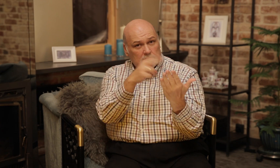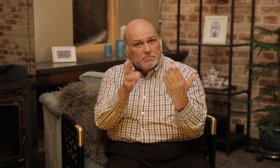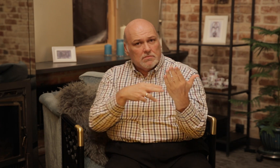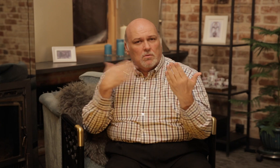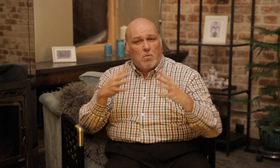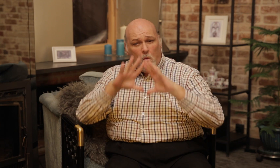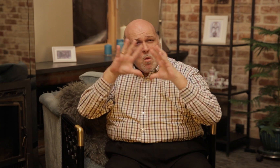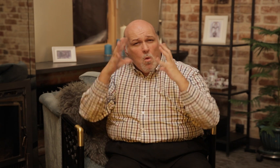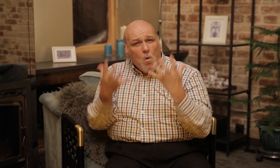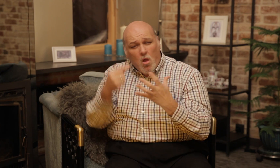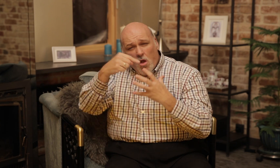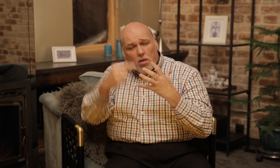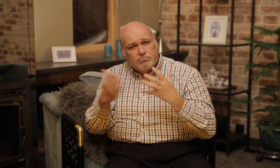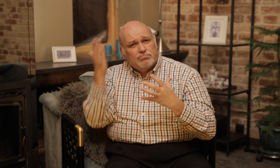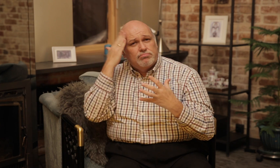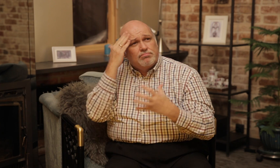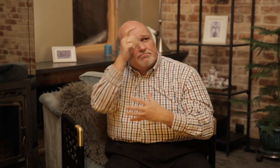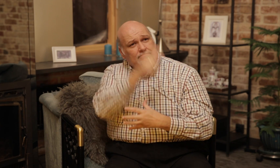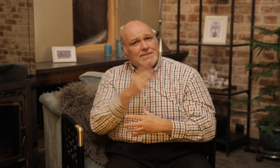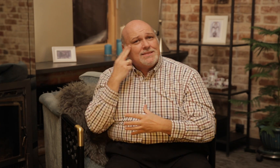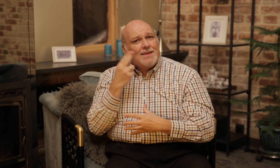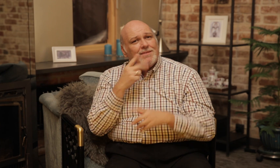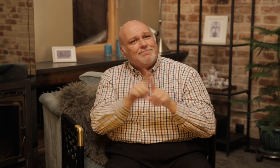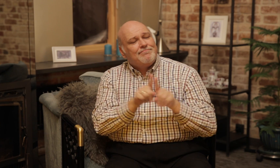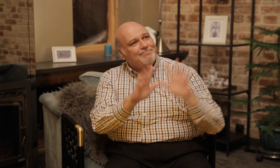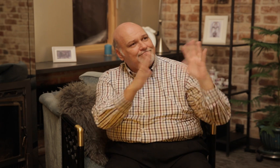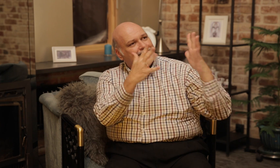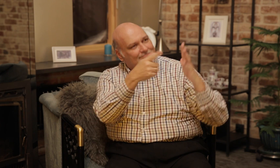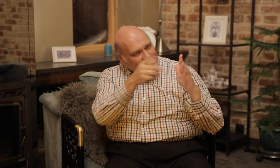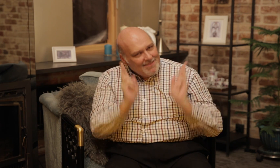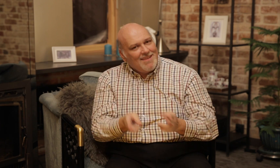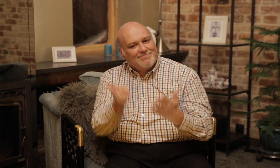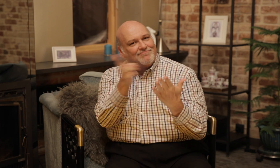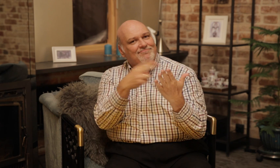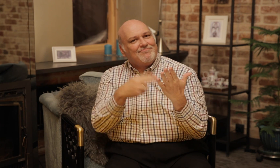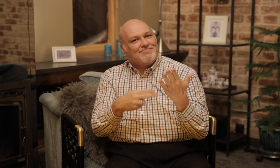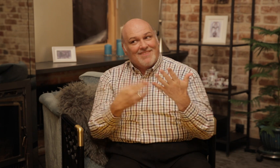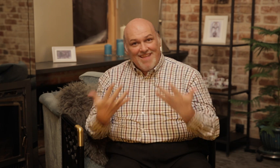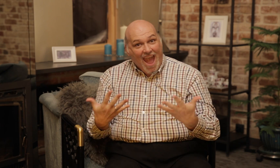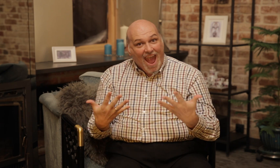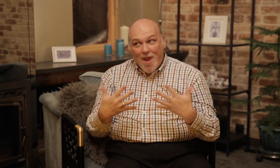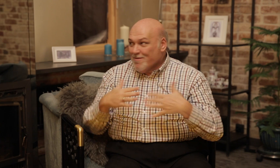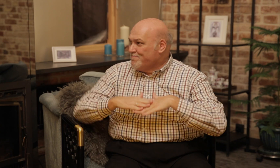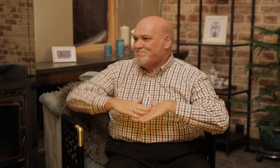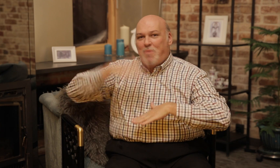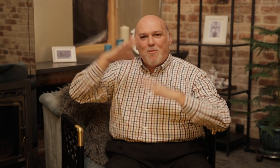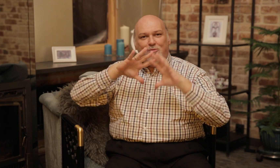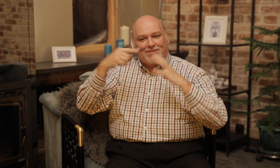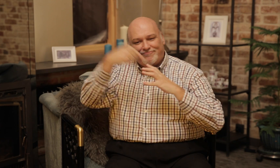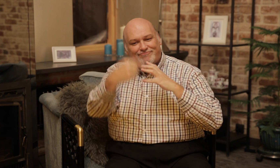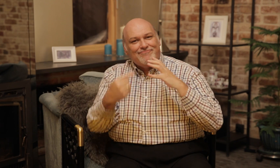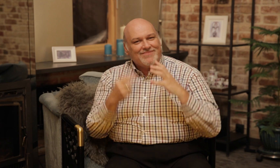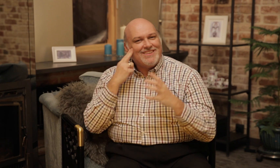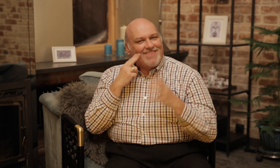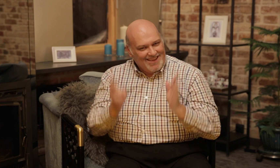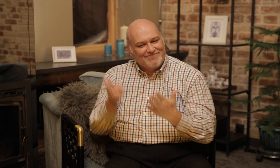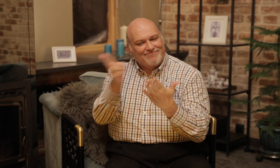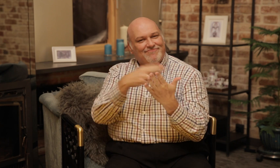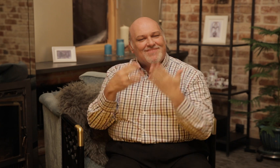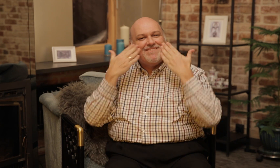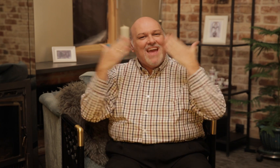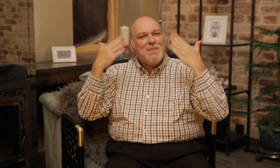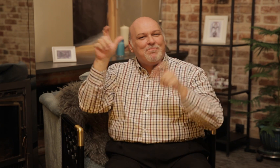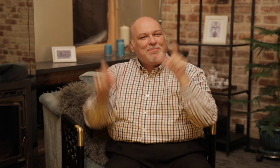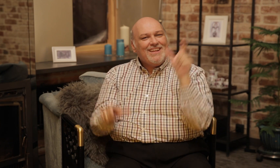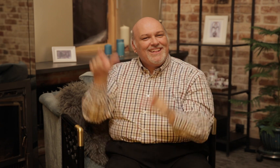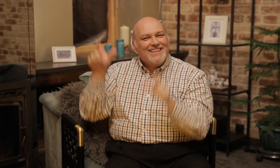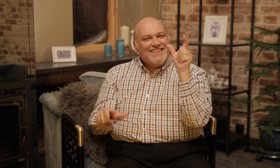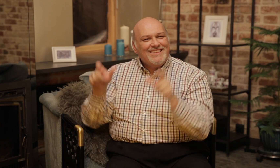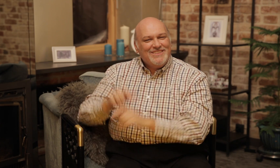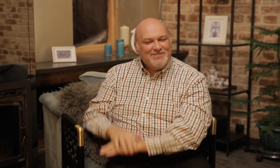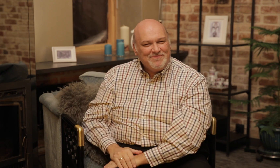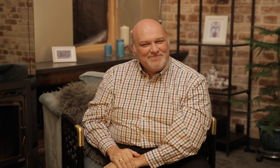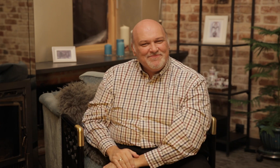We now have many famous deaf artists around the world.